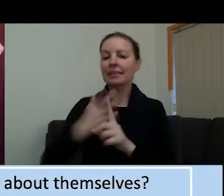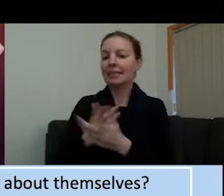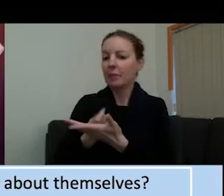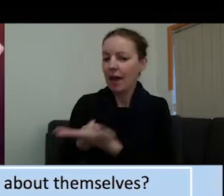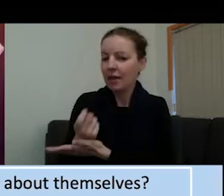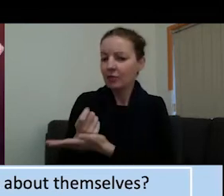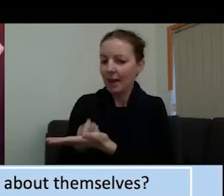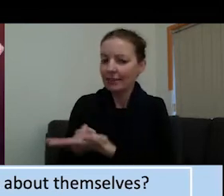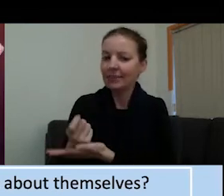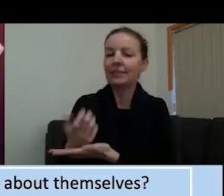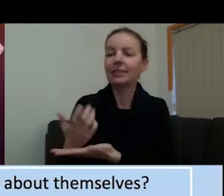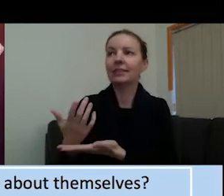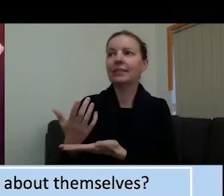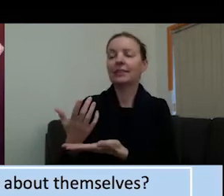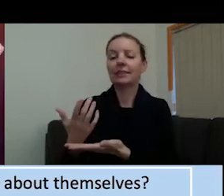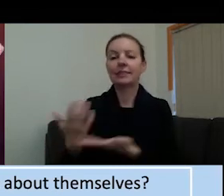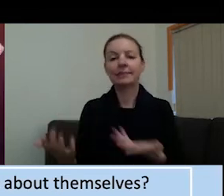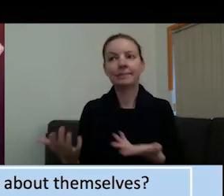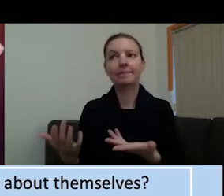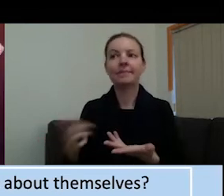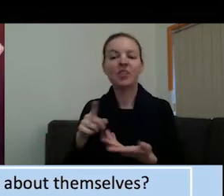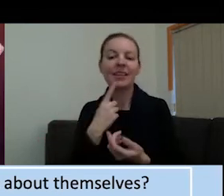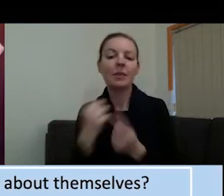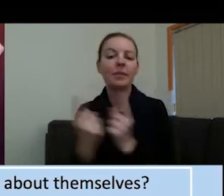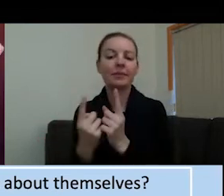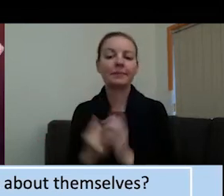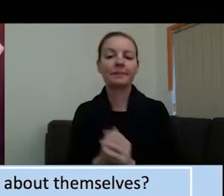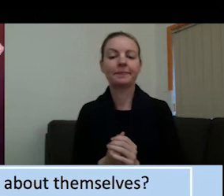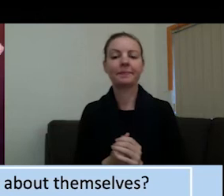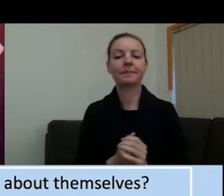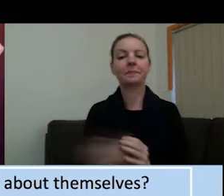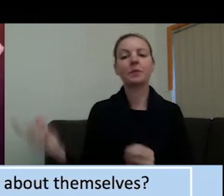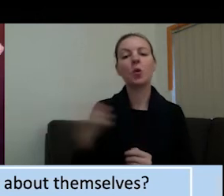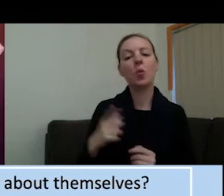stuff. So, the reason why I wanted to give this kind of framework is